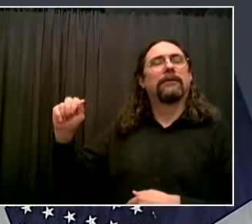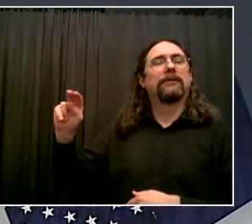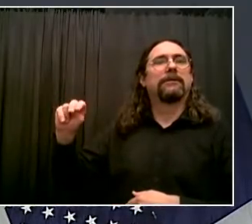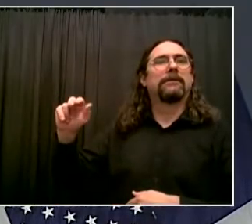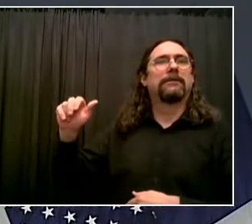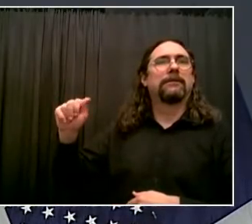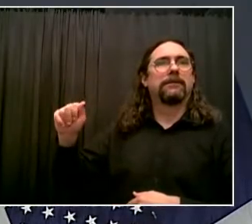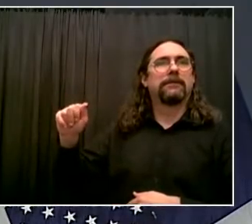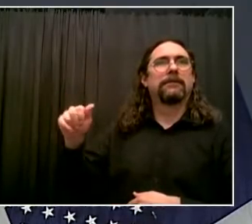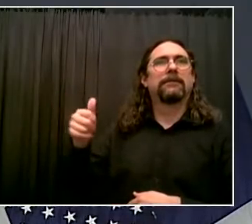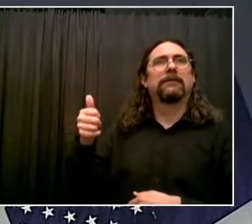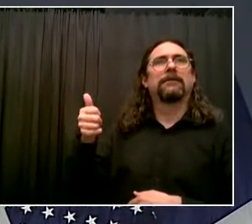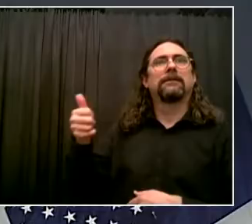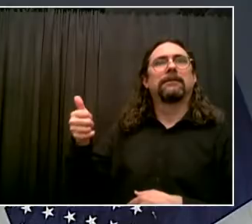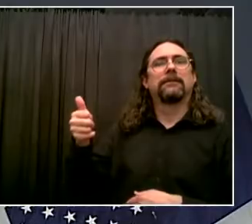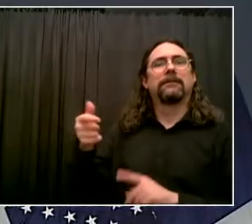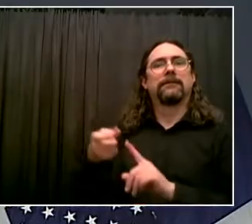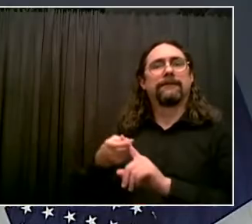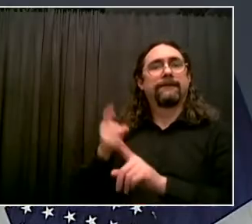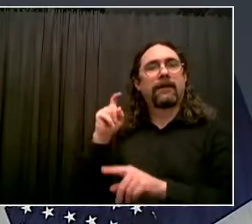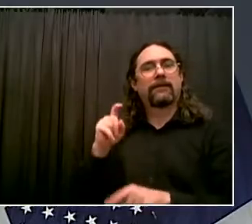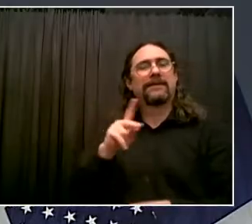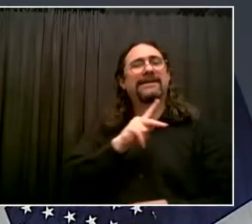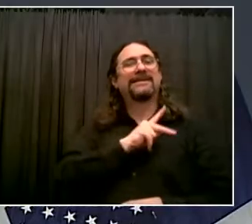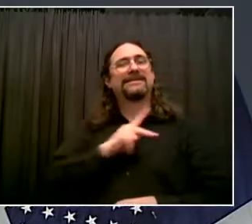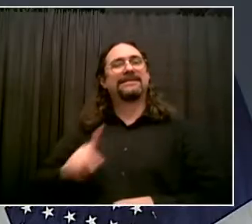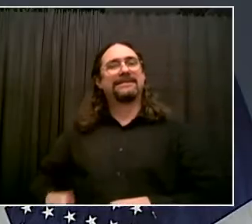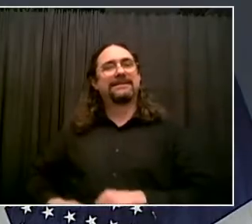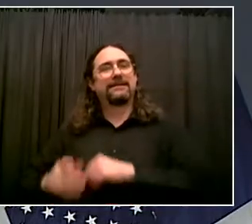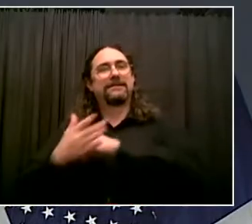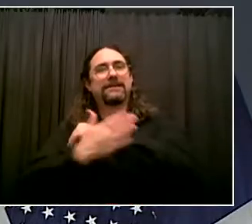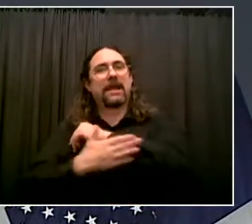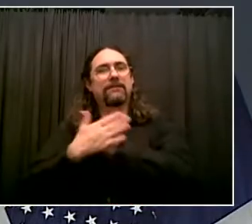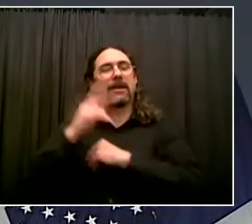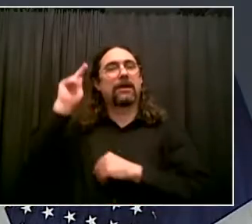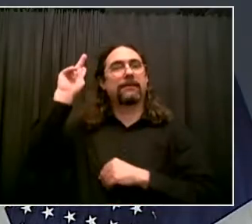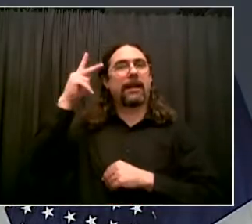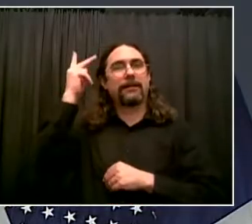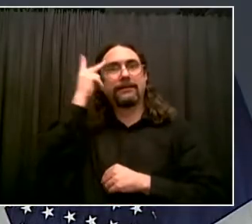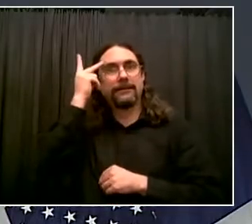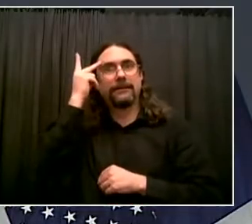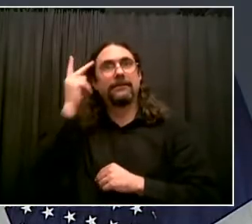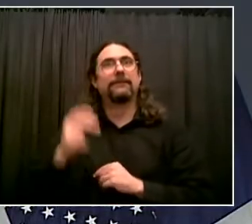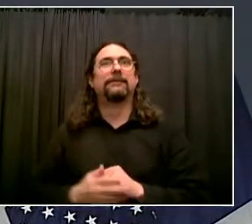ARIAMA FROM KINGS COTYUN